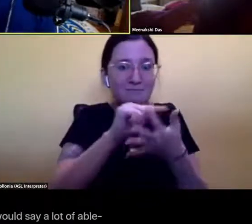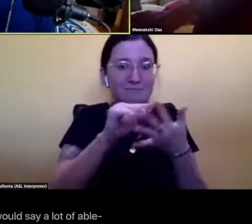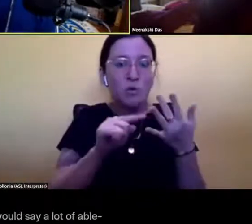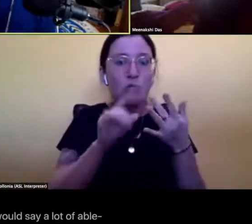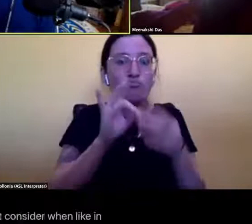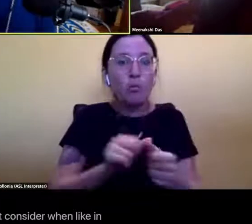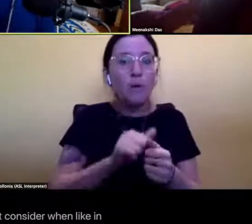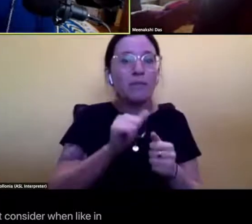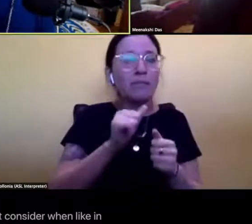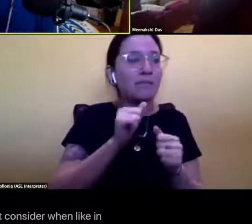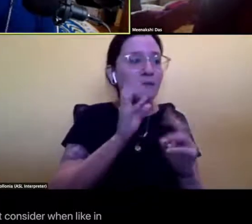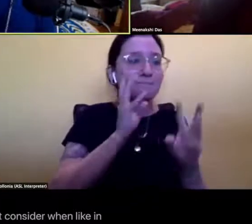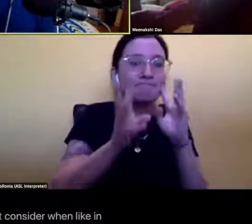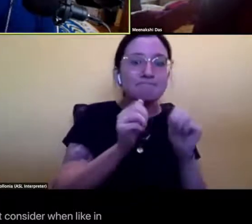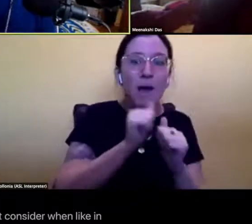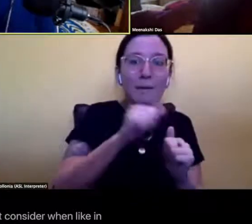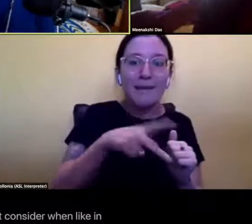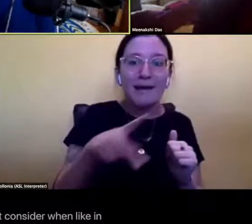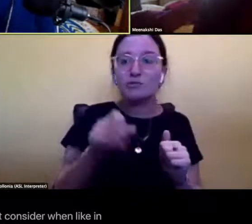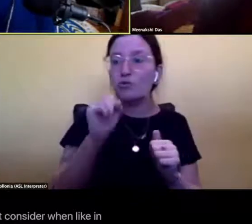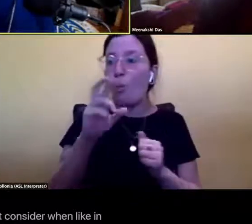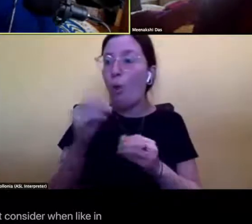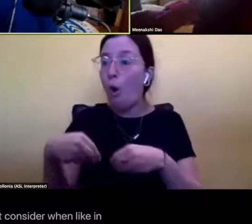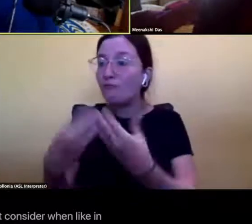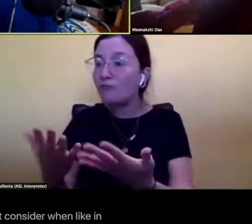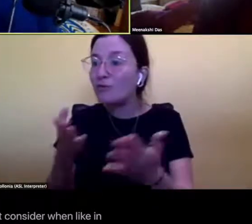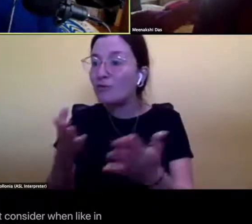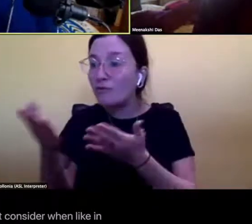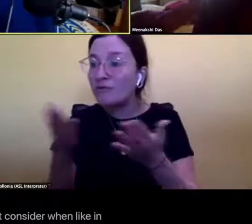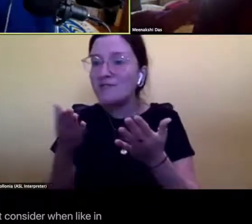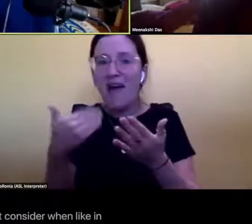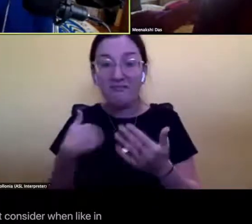is a lot of exclusion that happens sometimes not even intentionally but through ignorance